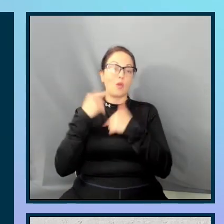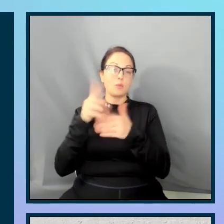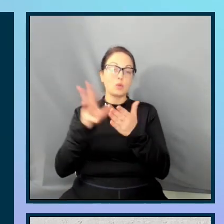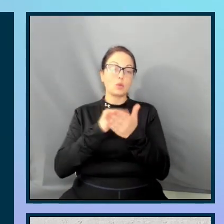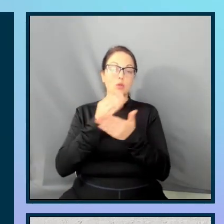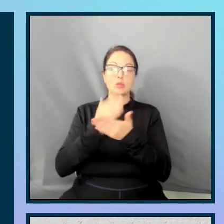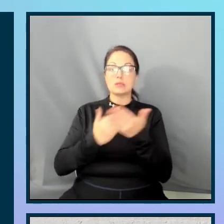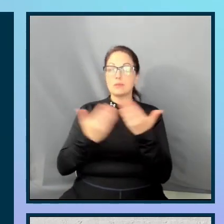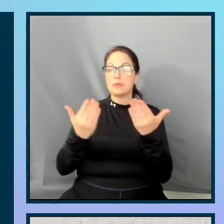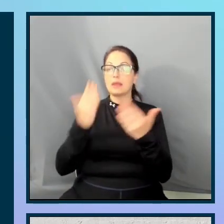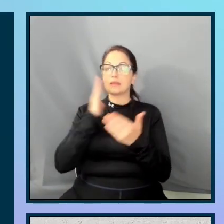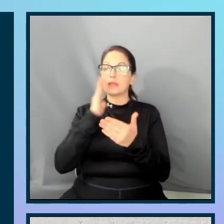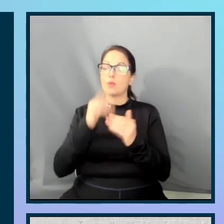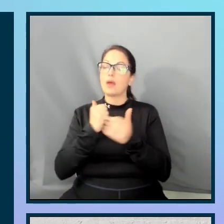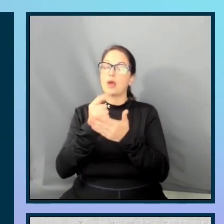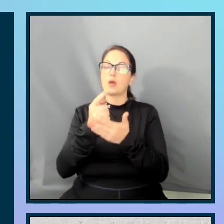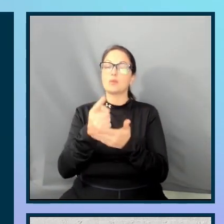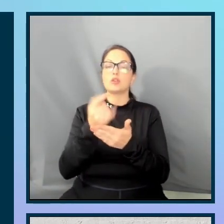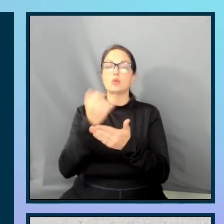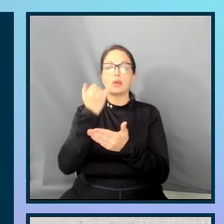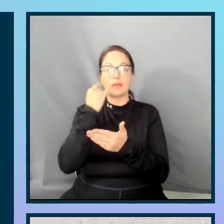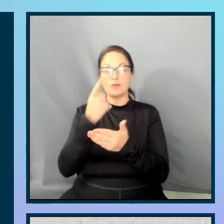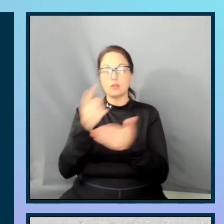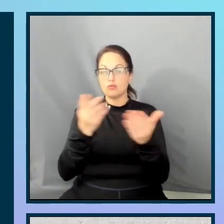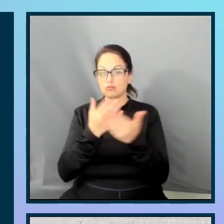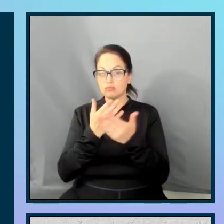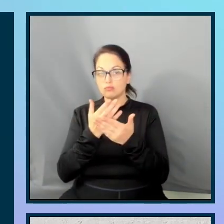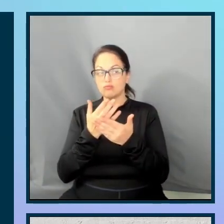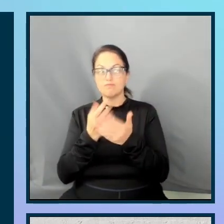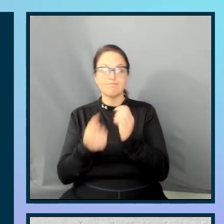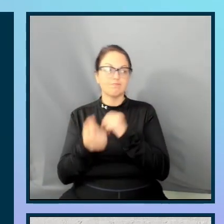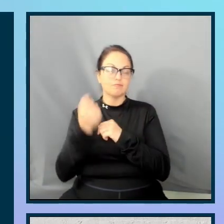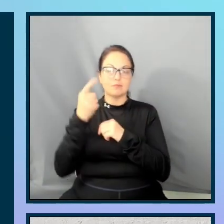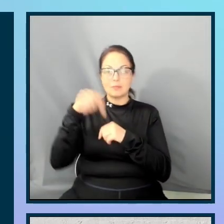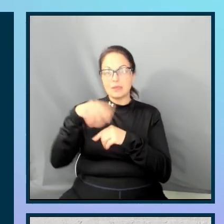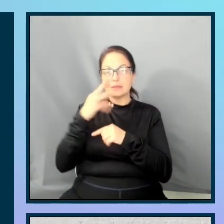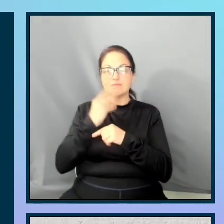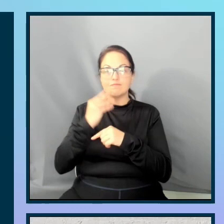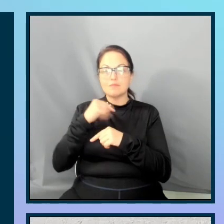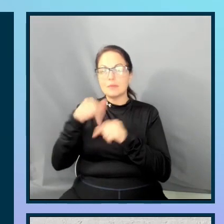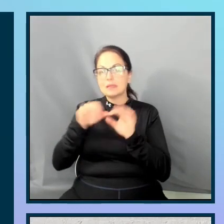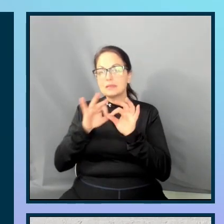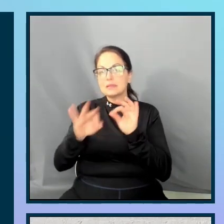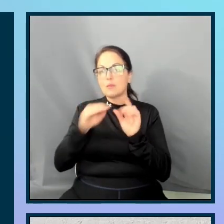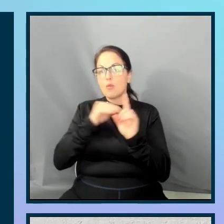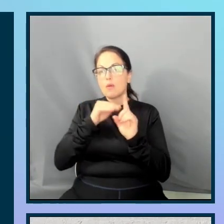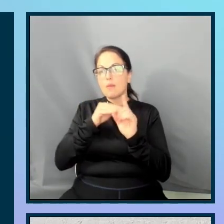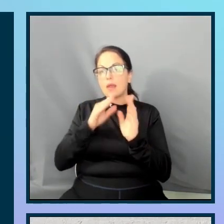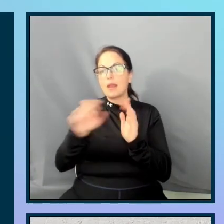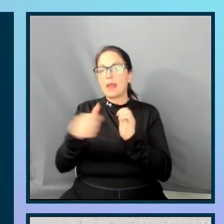If you have been in this space for a long time, may this be a simple reminder that anyone in your community